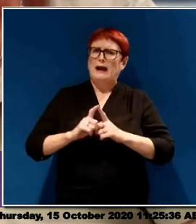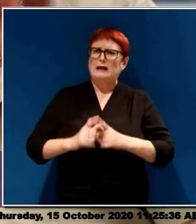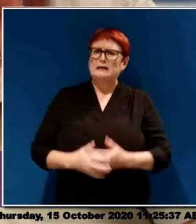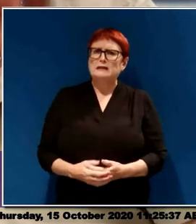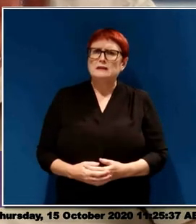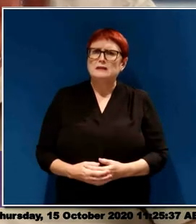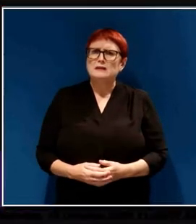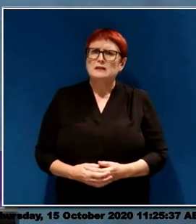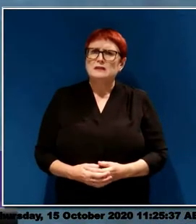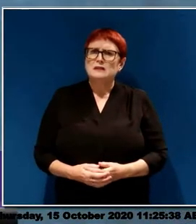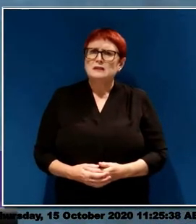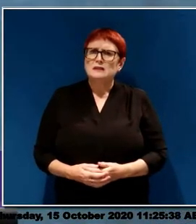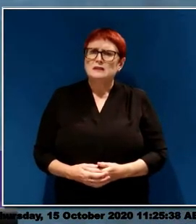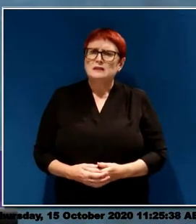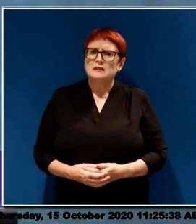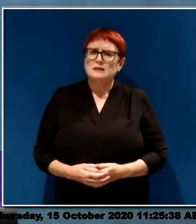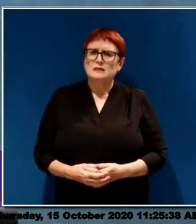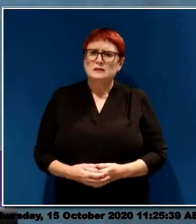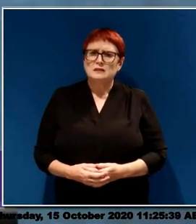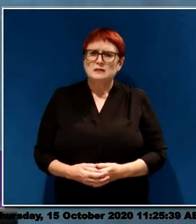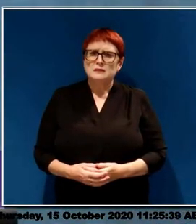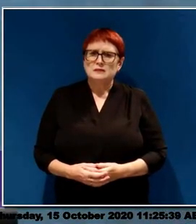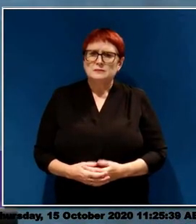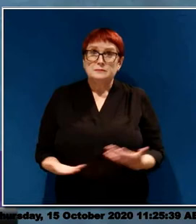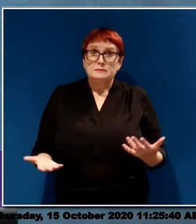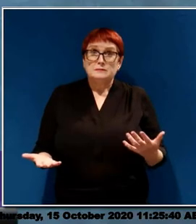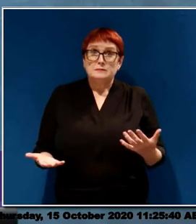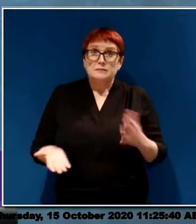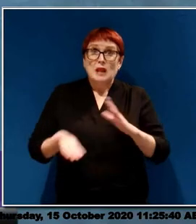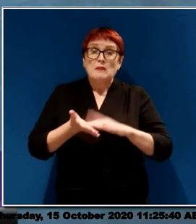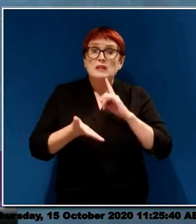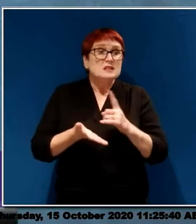And what happens to Jack when we're not here, too, really?